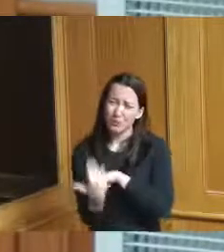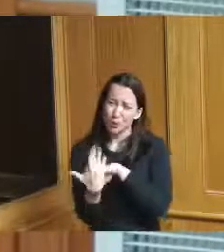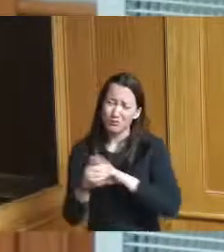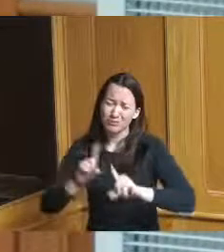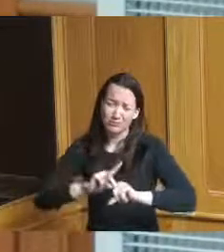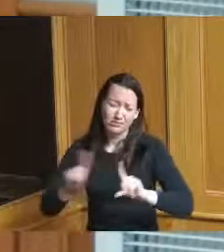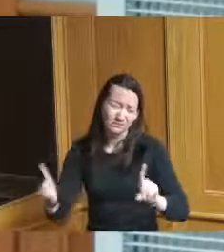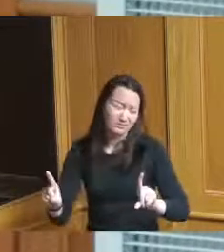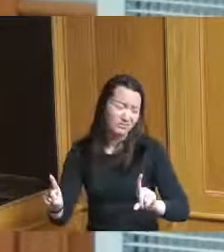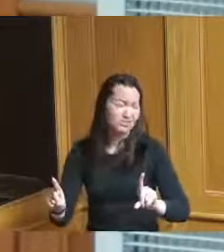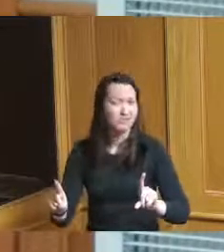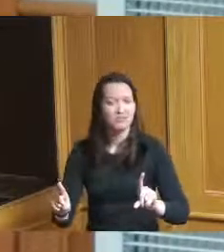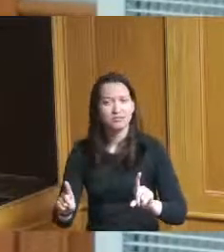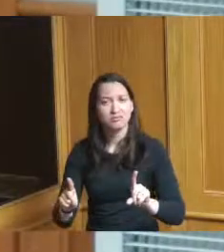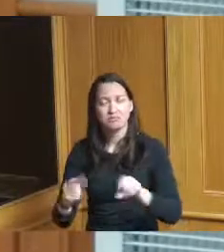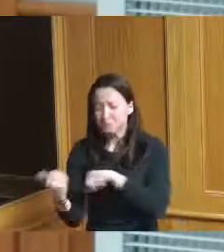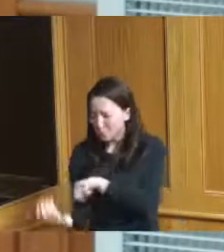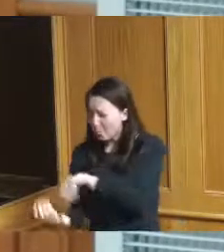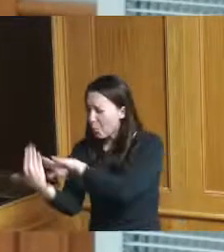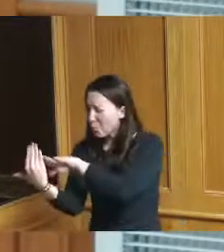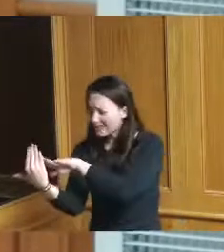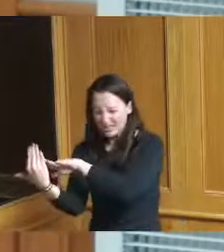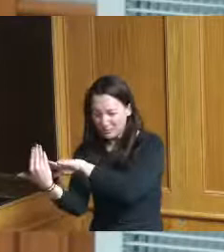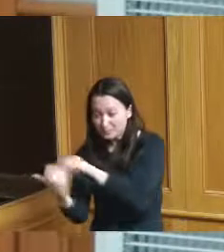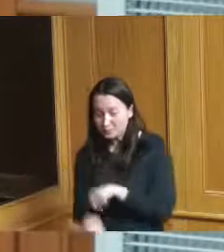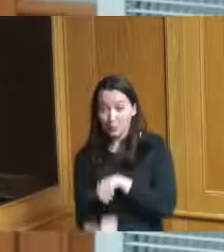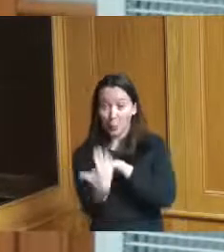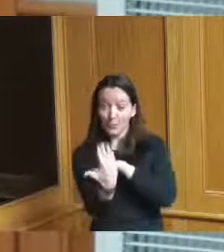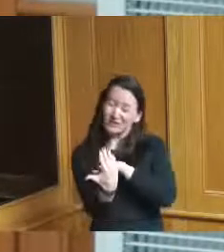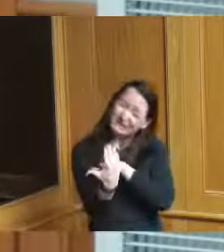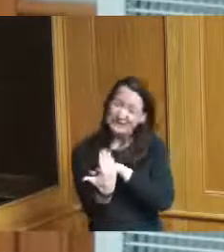we have to try different approaches I think we continue to